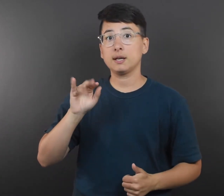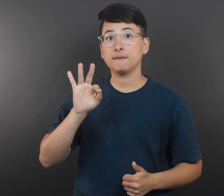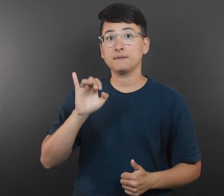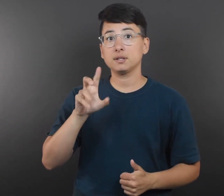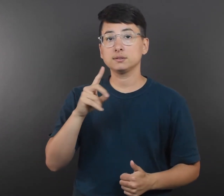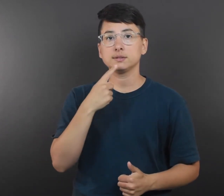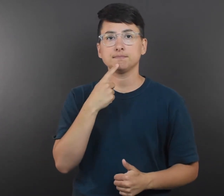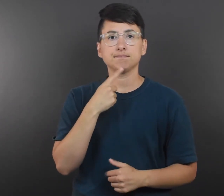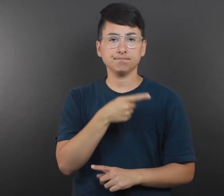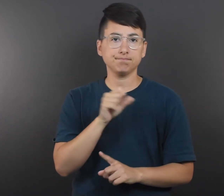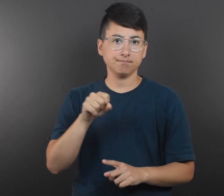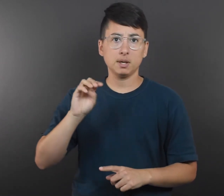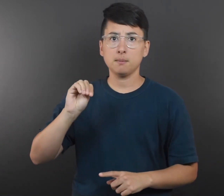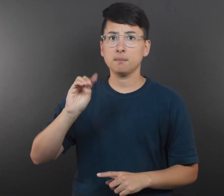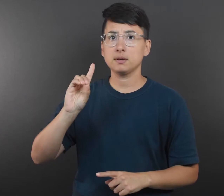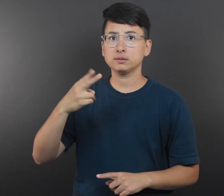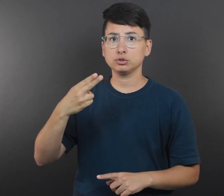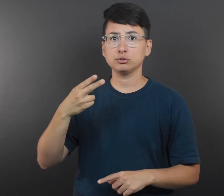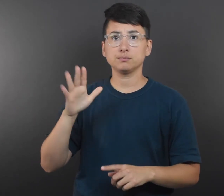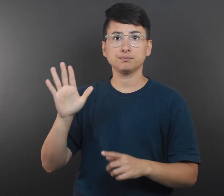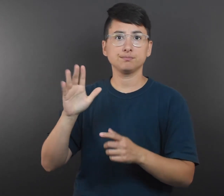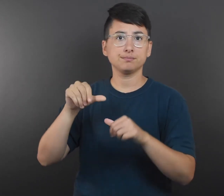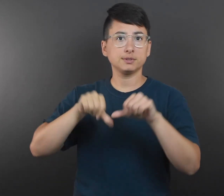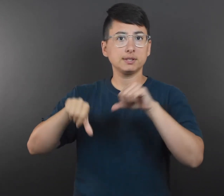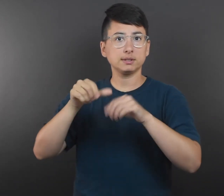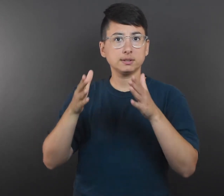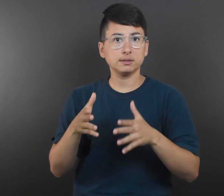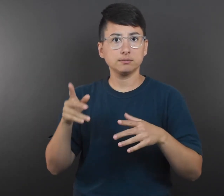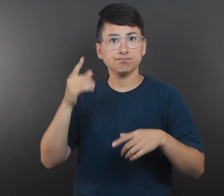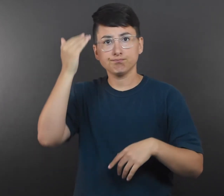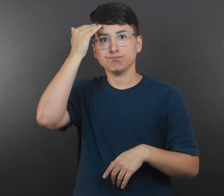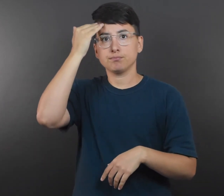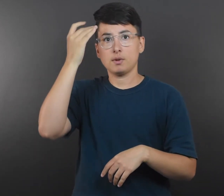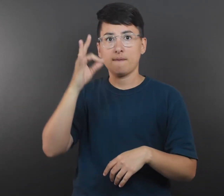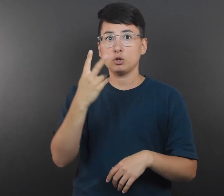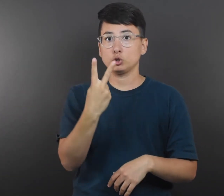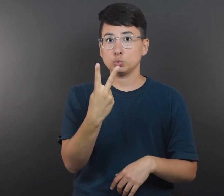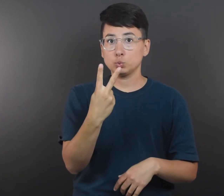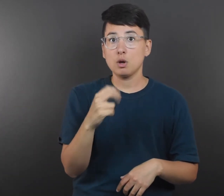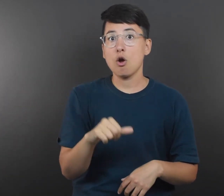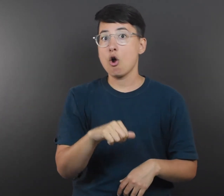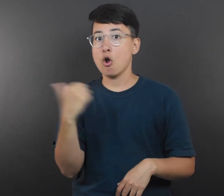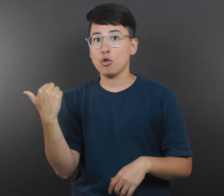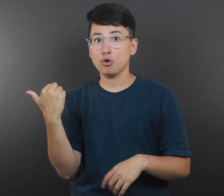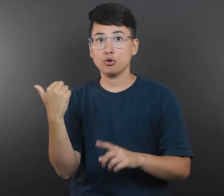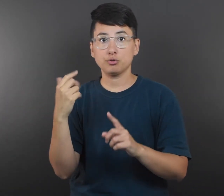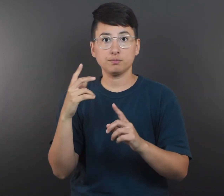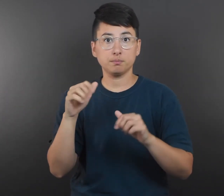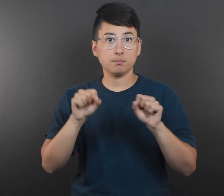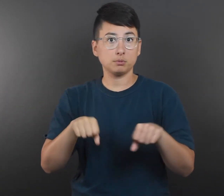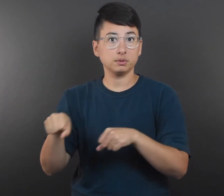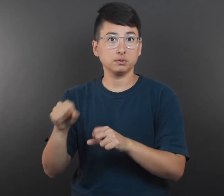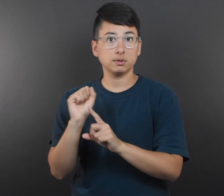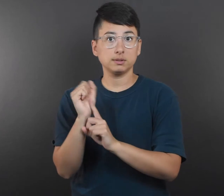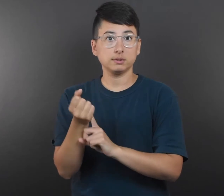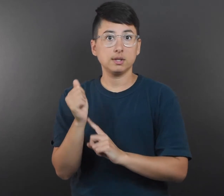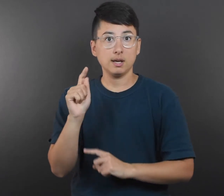Dr. Lynfield said MDH epidemiologists are aware of at least two others with possible cases